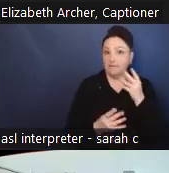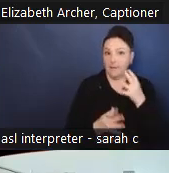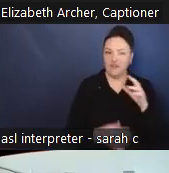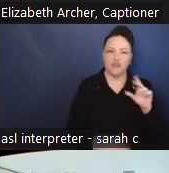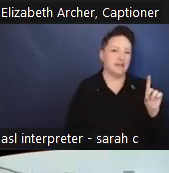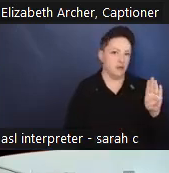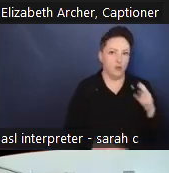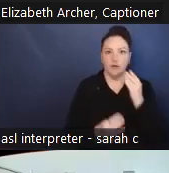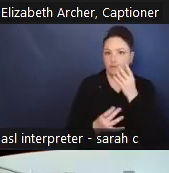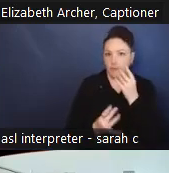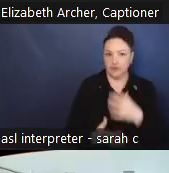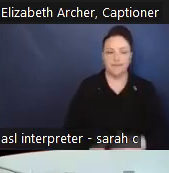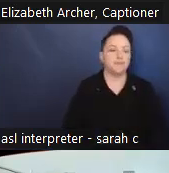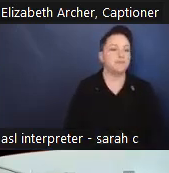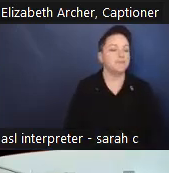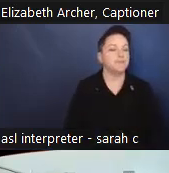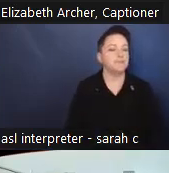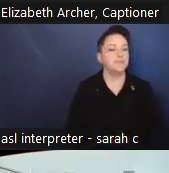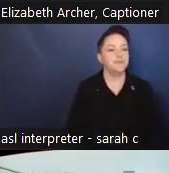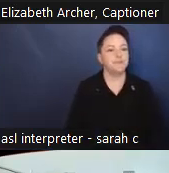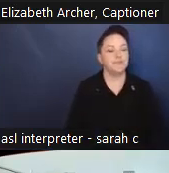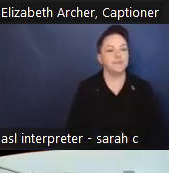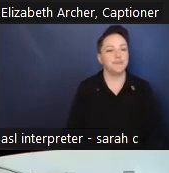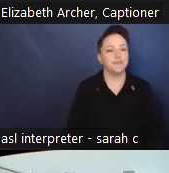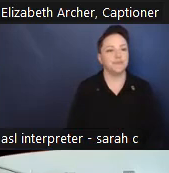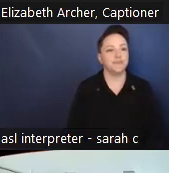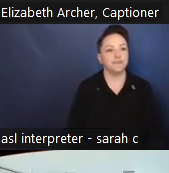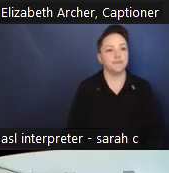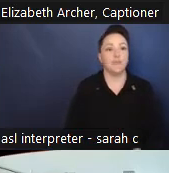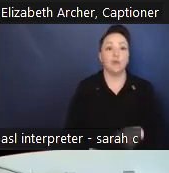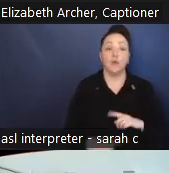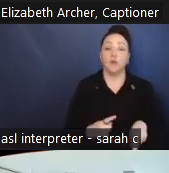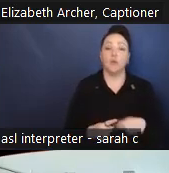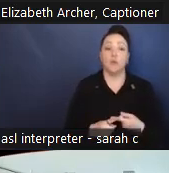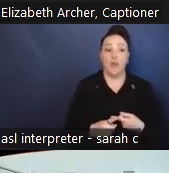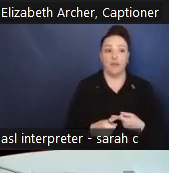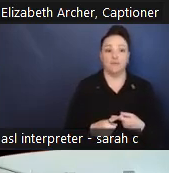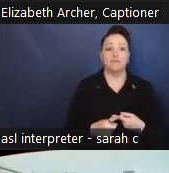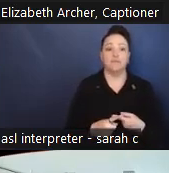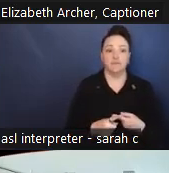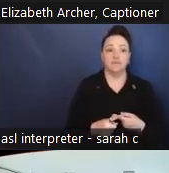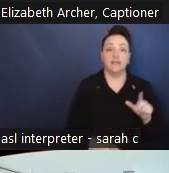So if you when you get this can you go to the link up at the top and there's a ton of information